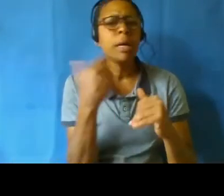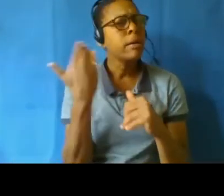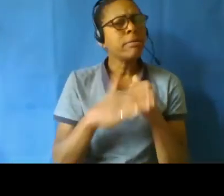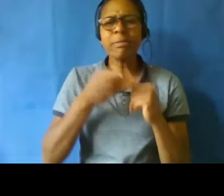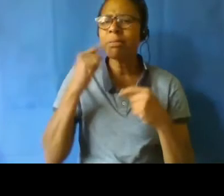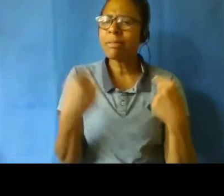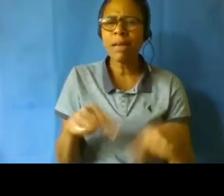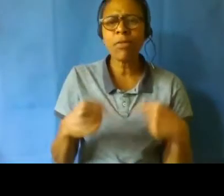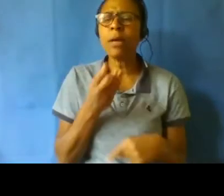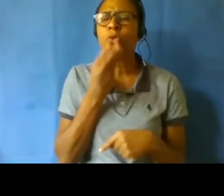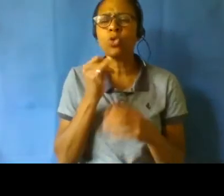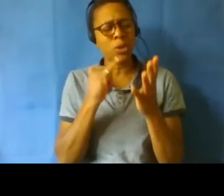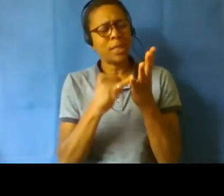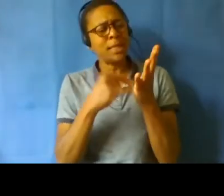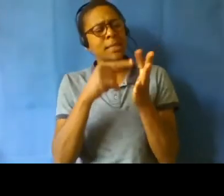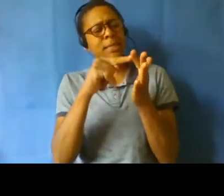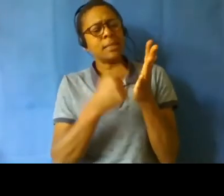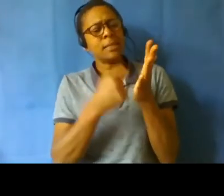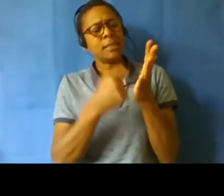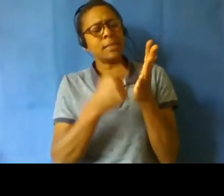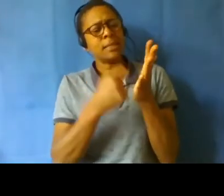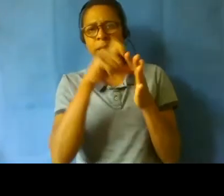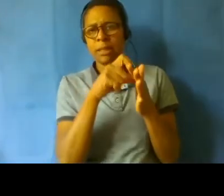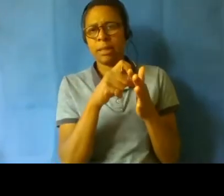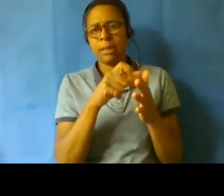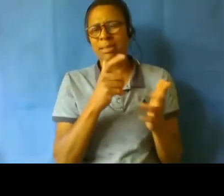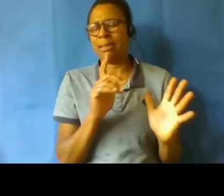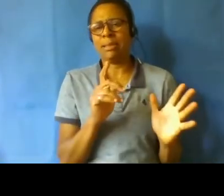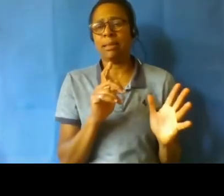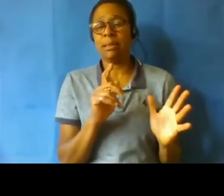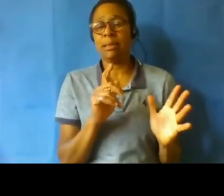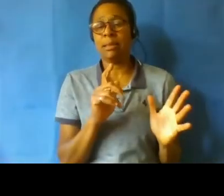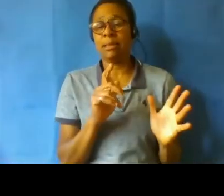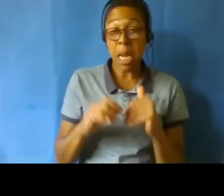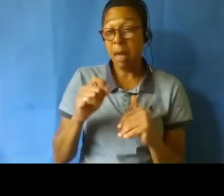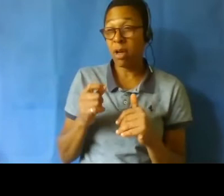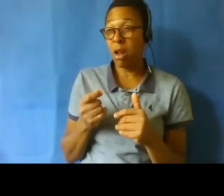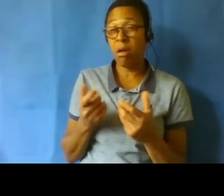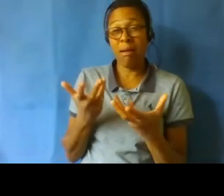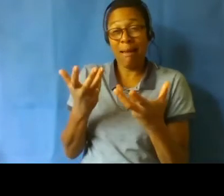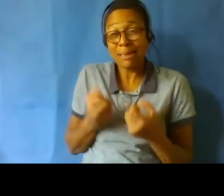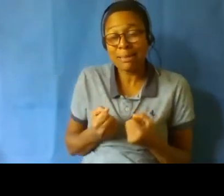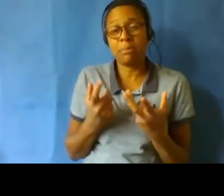care professionals and often for good reason once my sister had this really bad rash and it wasn't getting better despite all of the things we were using